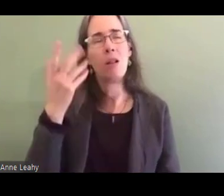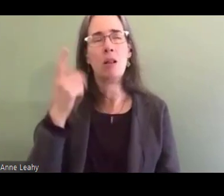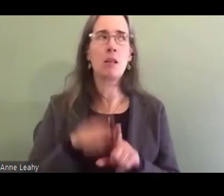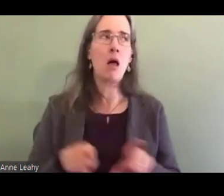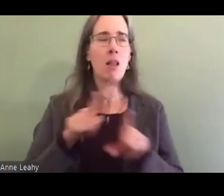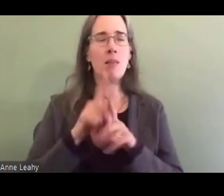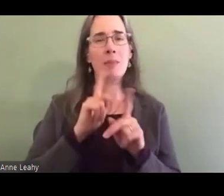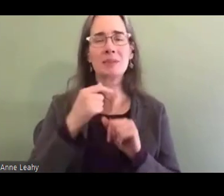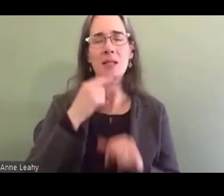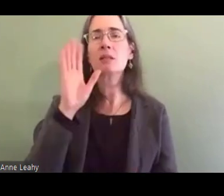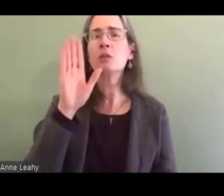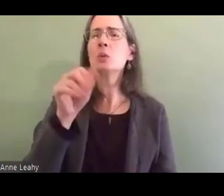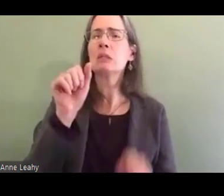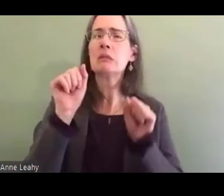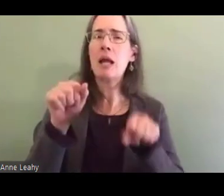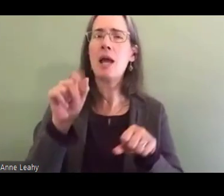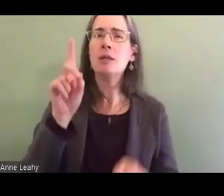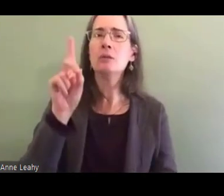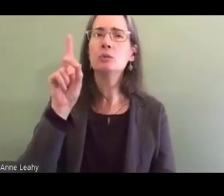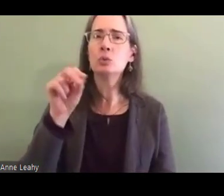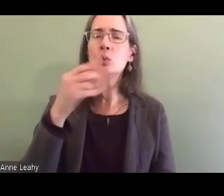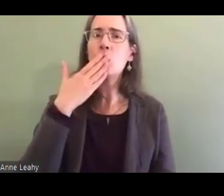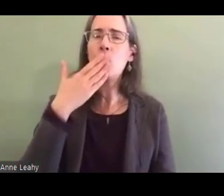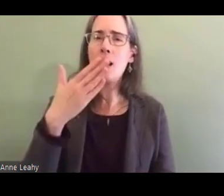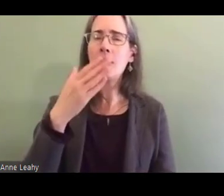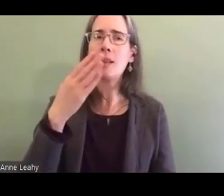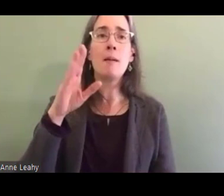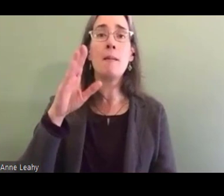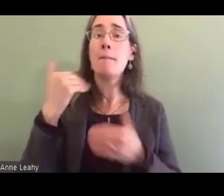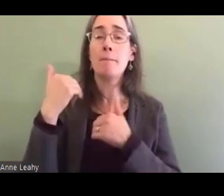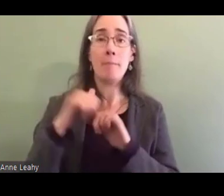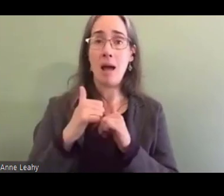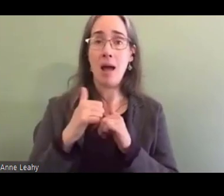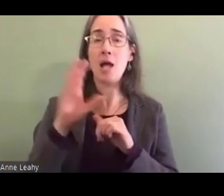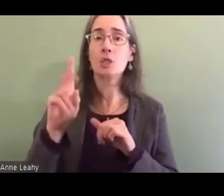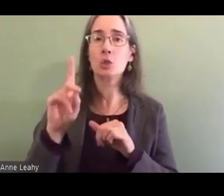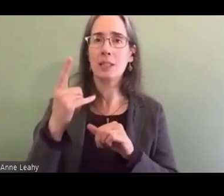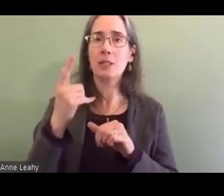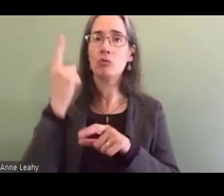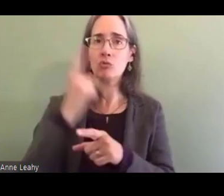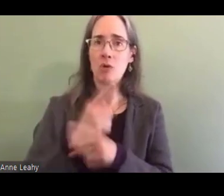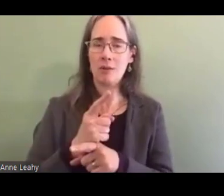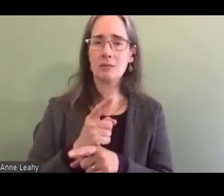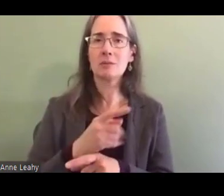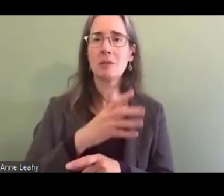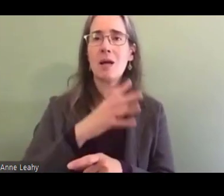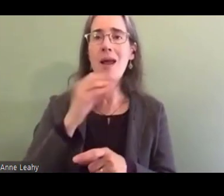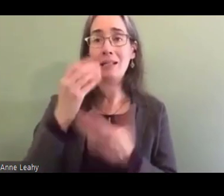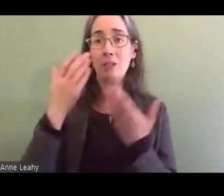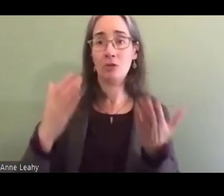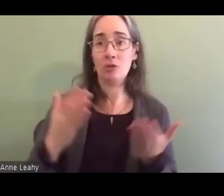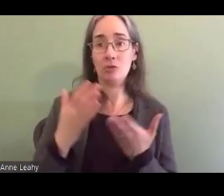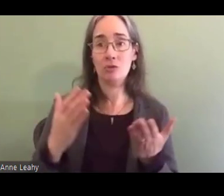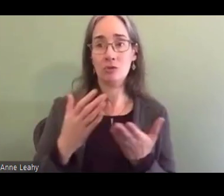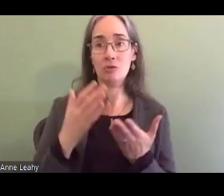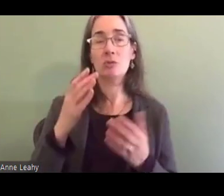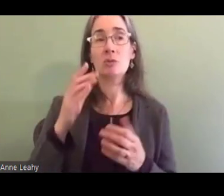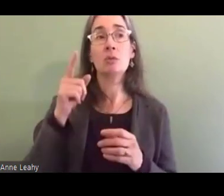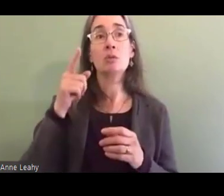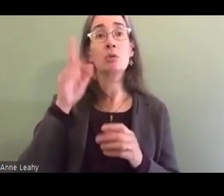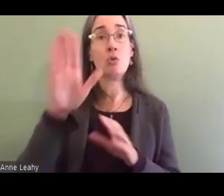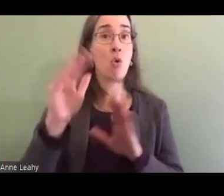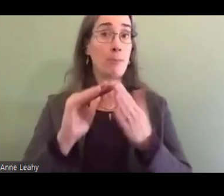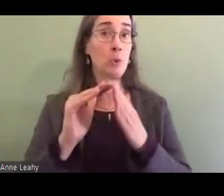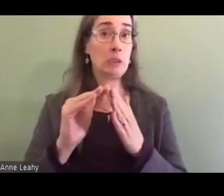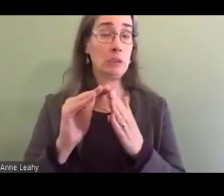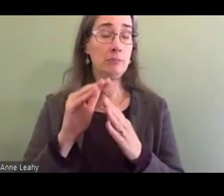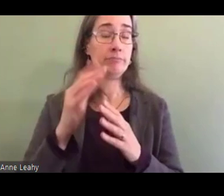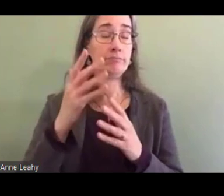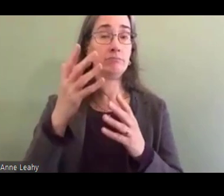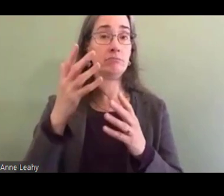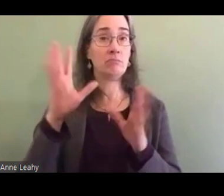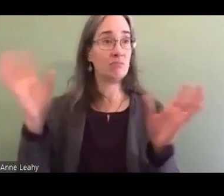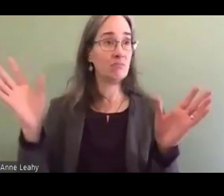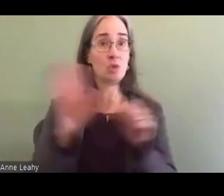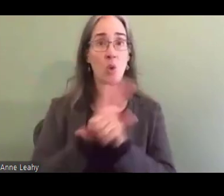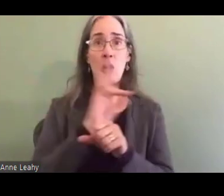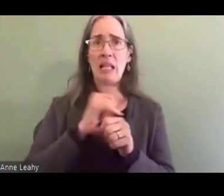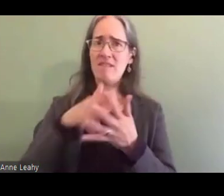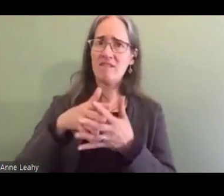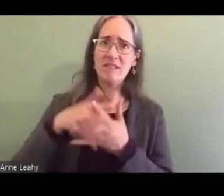"You can do well by doing right," and here your community has a totally vested stake in this.